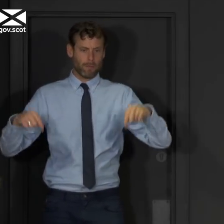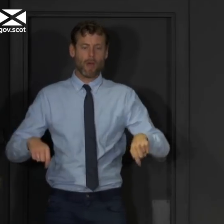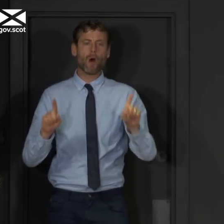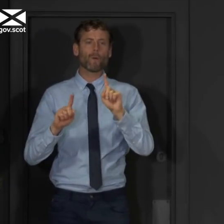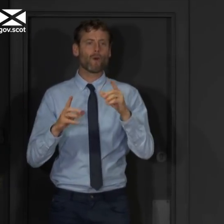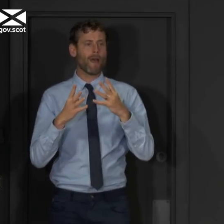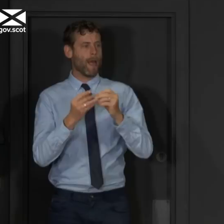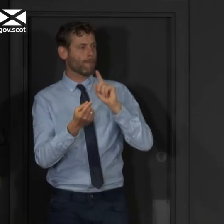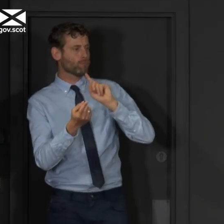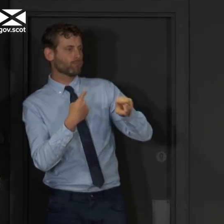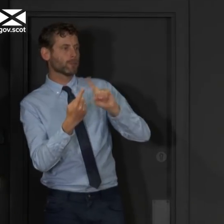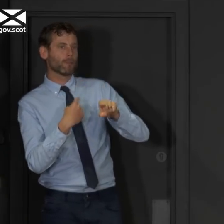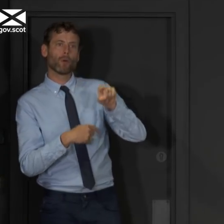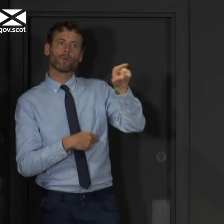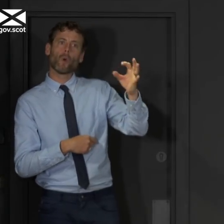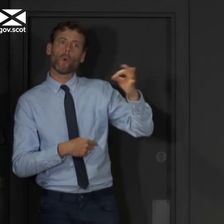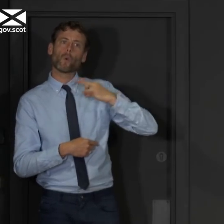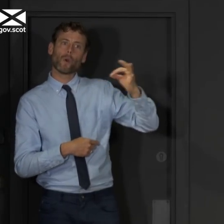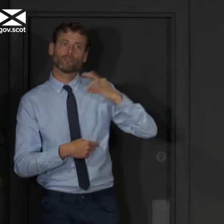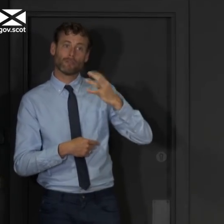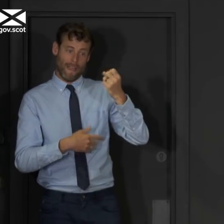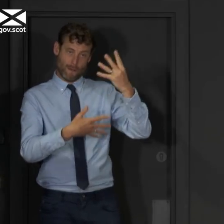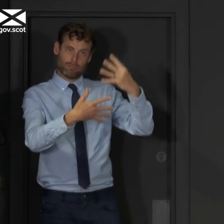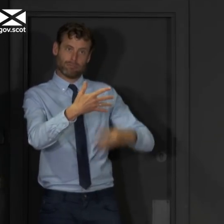We have got a large number of questions today and we will get through all of them.